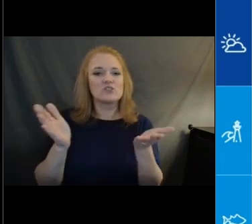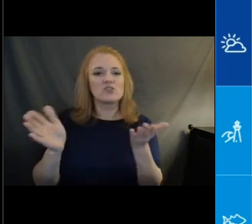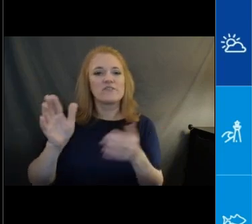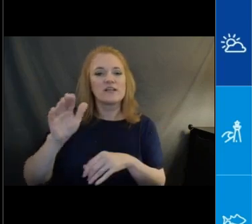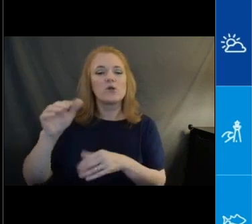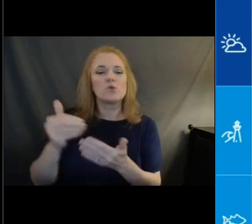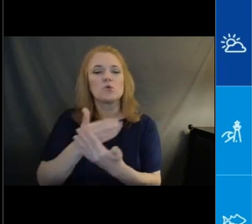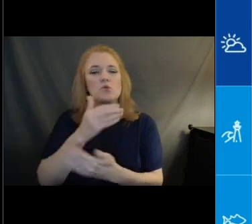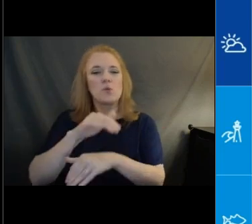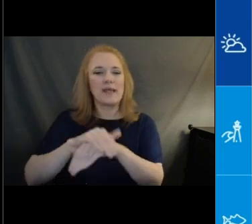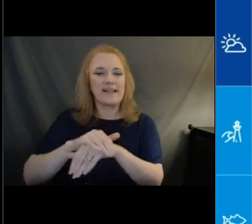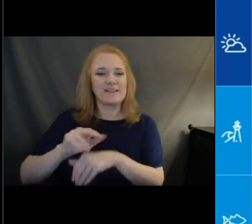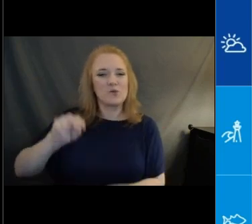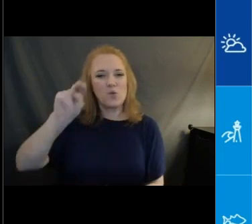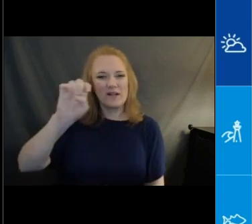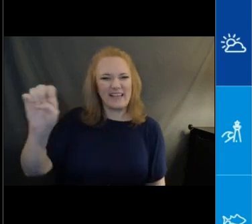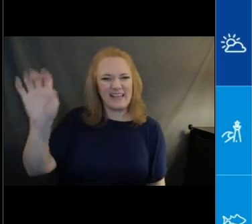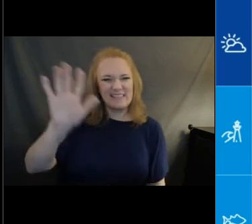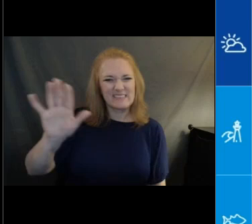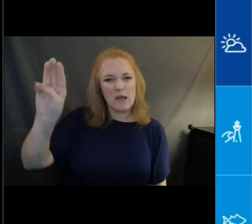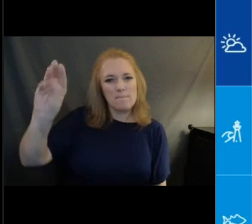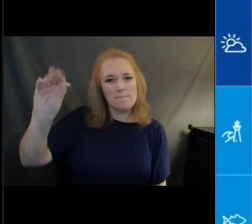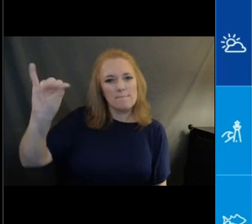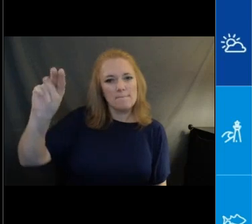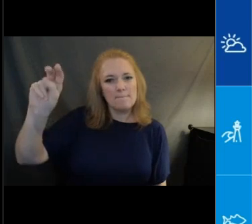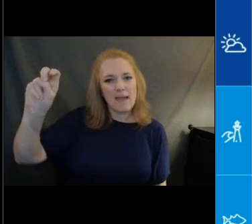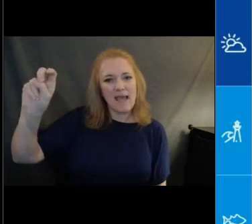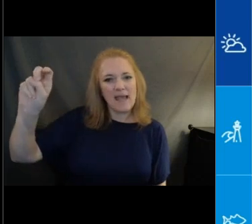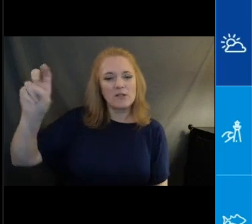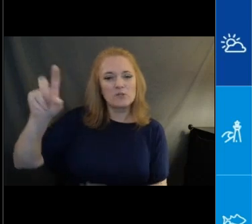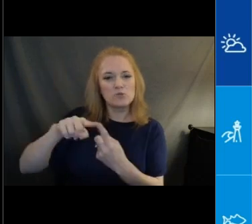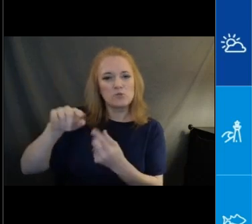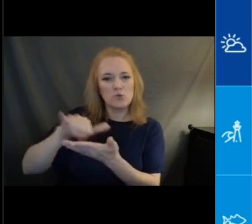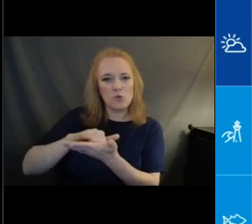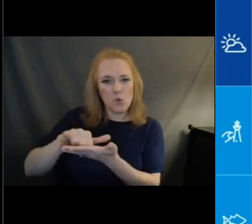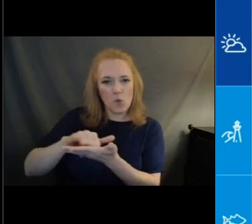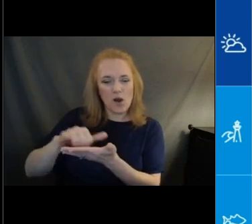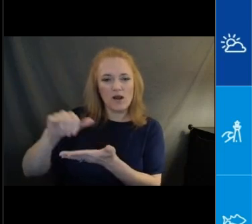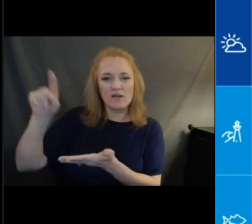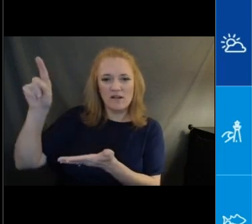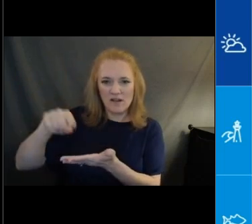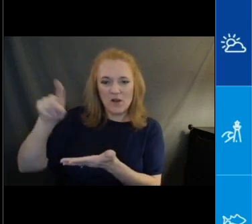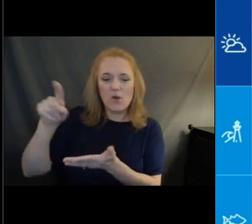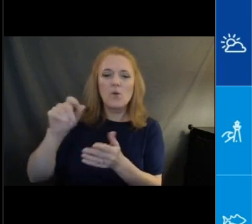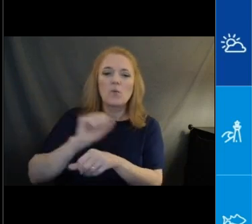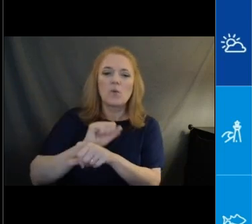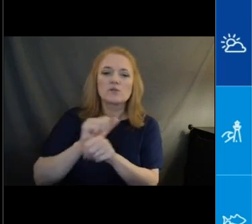and Northeast, stretching from Maine to New York, collaborated with local public health officials to